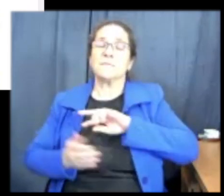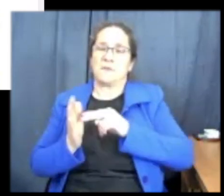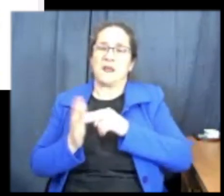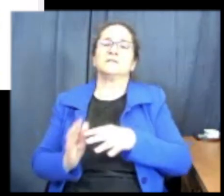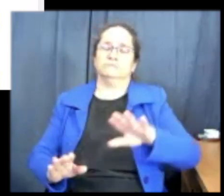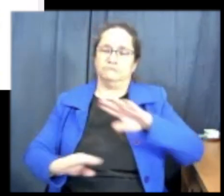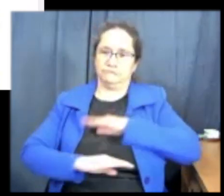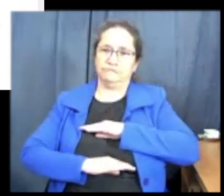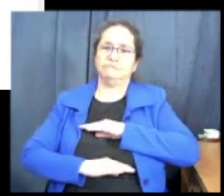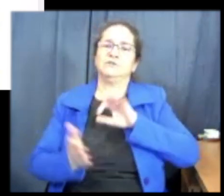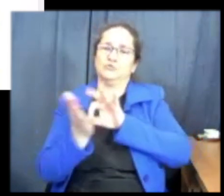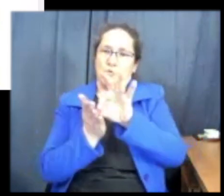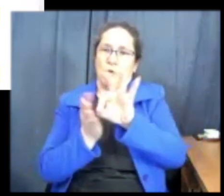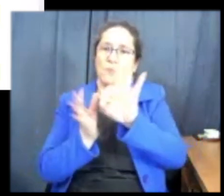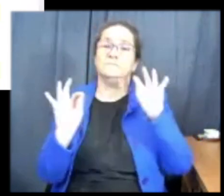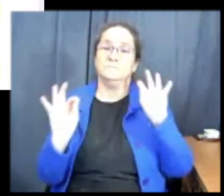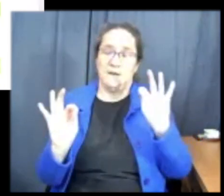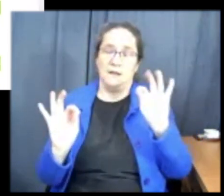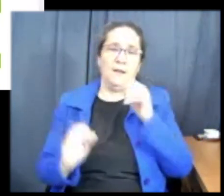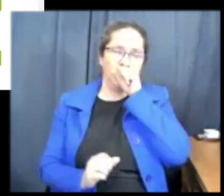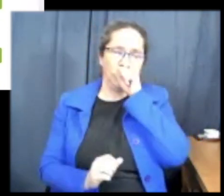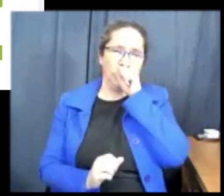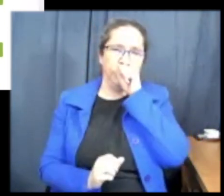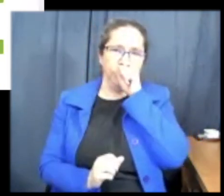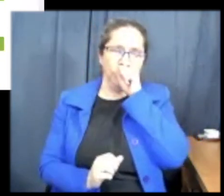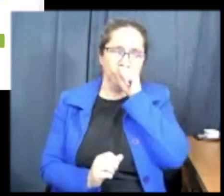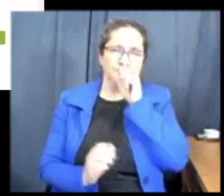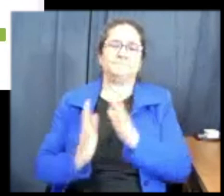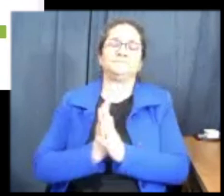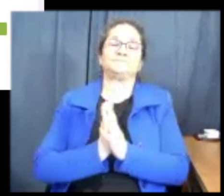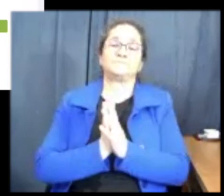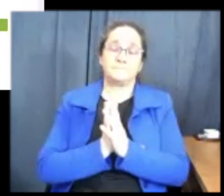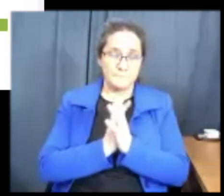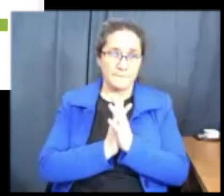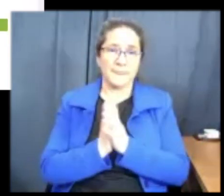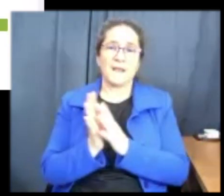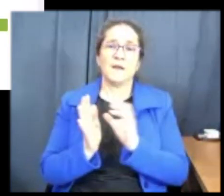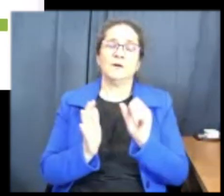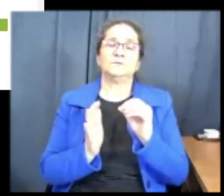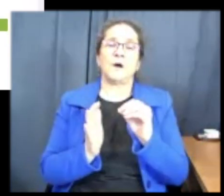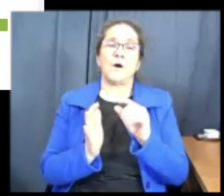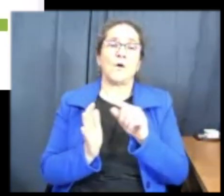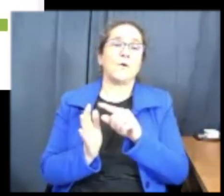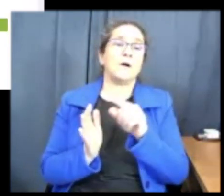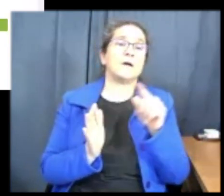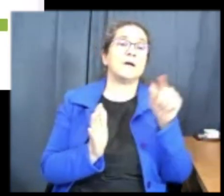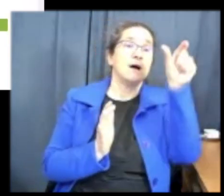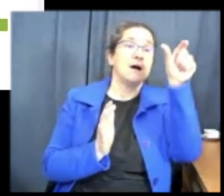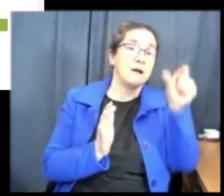is listed here. And then, if you were to click on the links over here, this is what's really important.